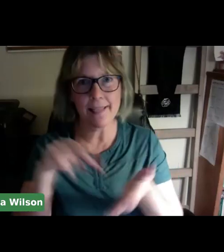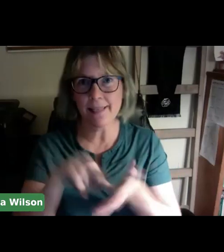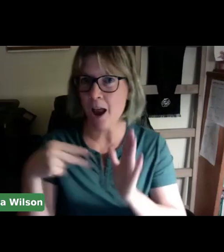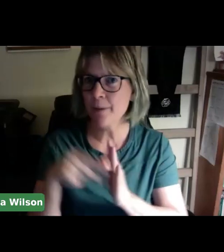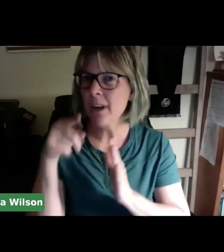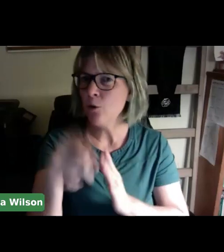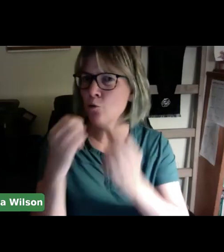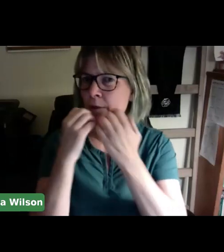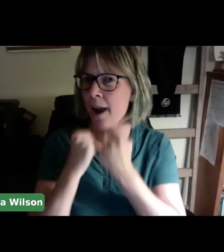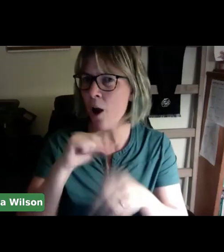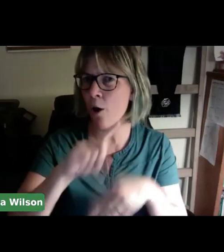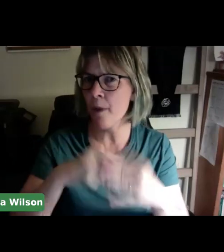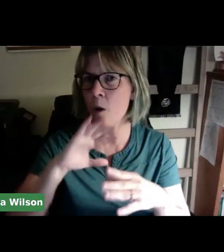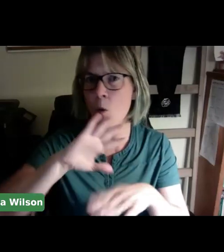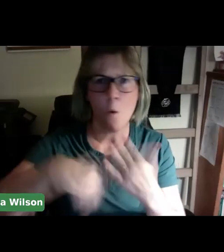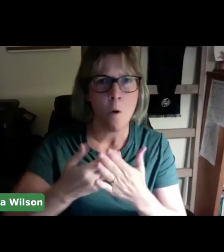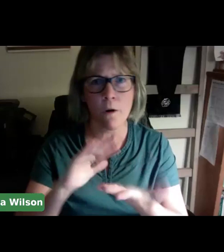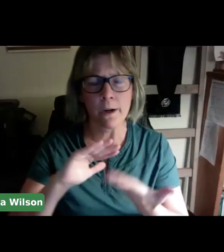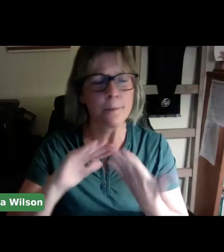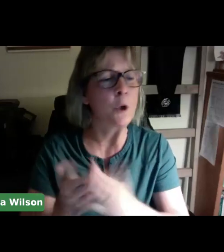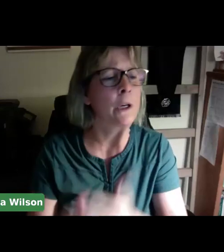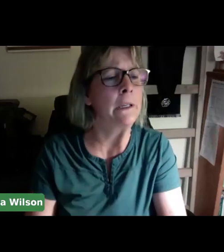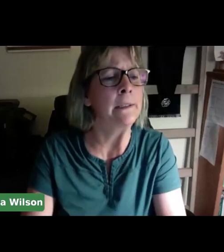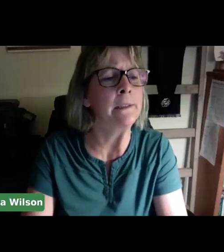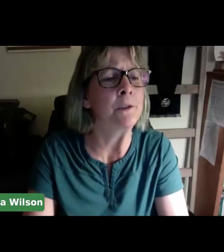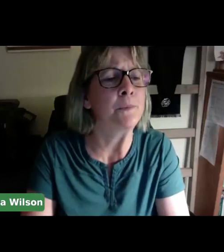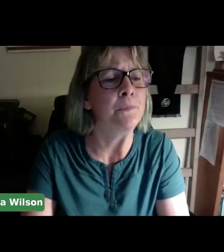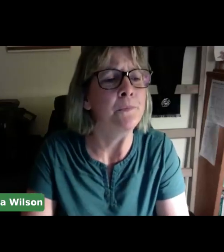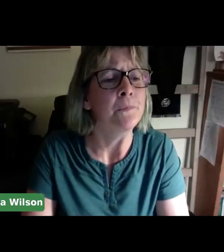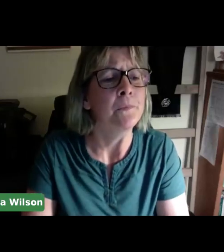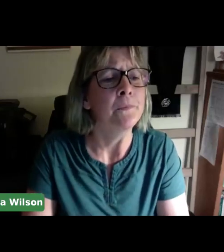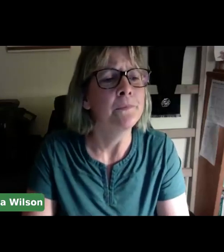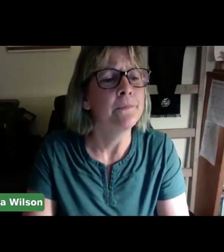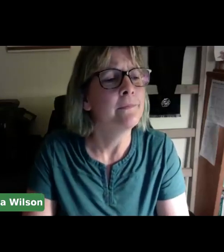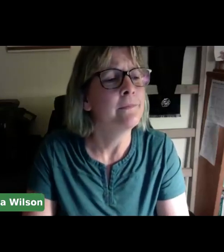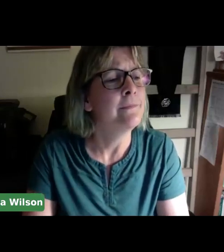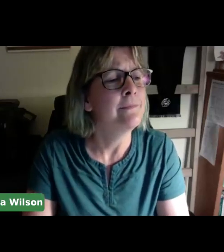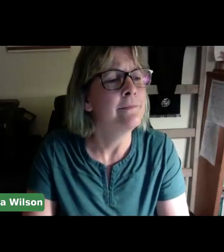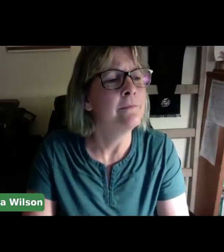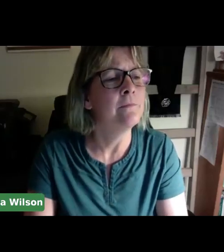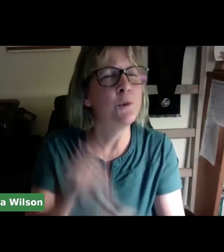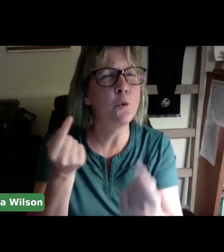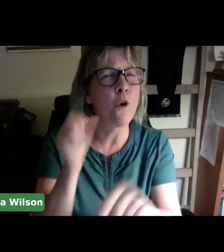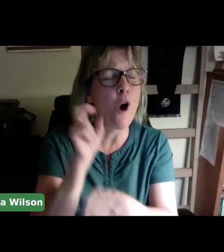then being able to see to that you're providing access it shows that you're valuing the community.